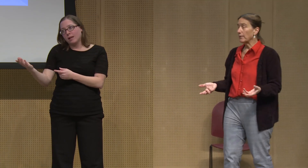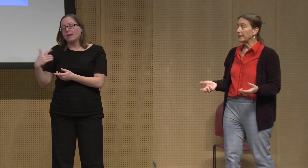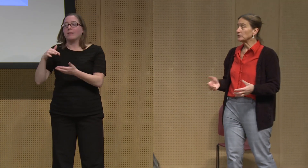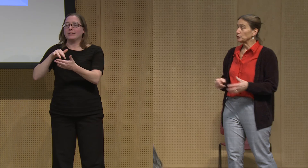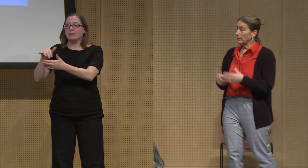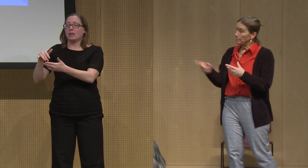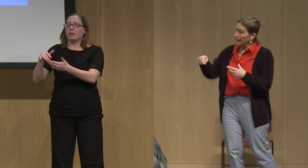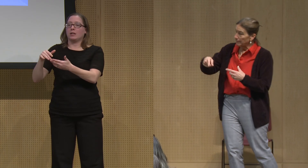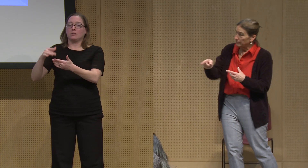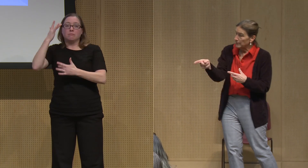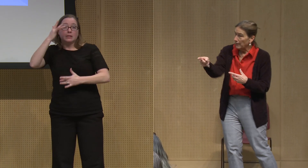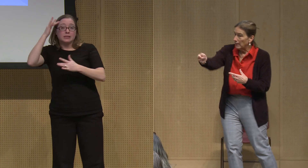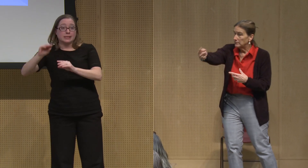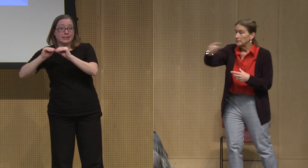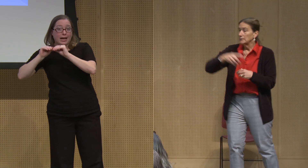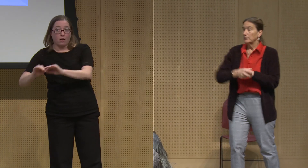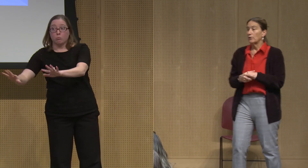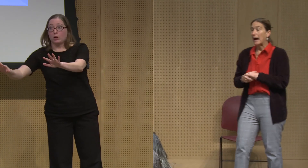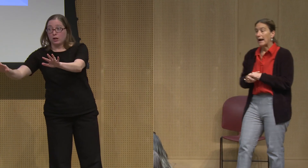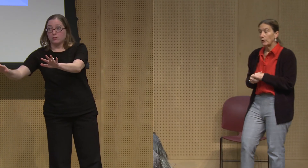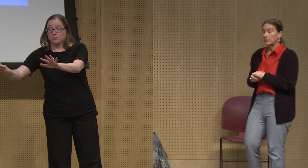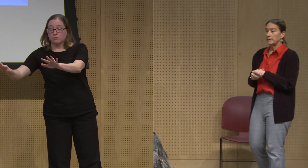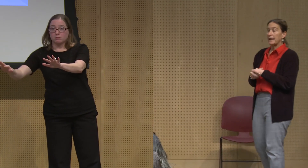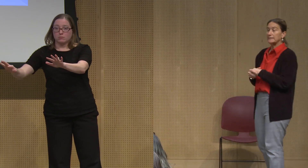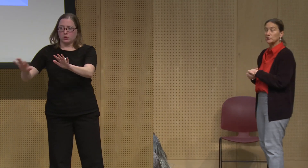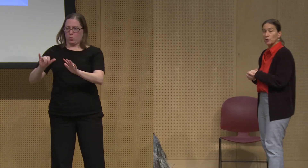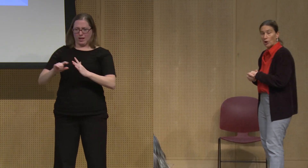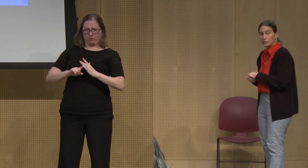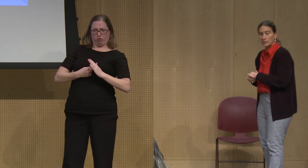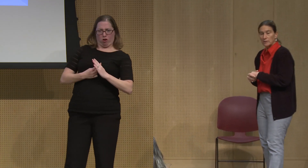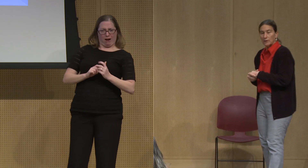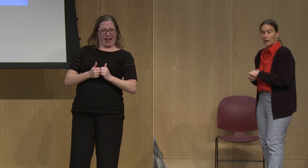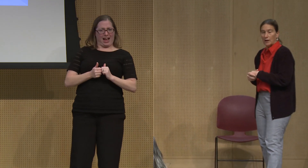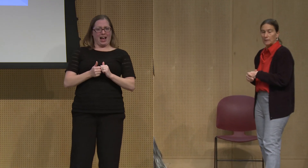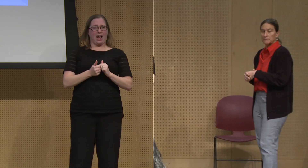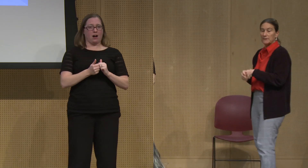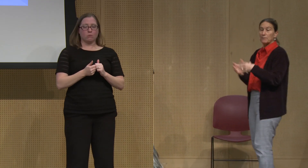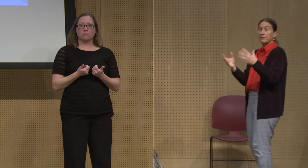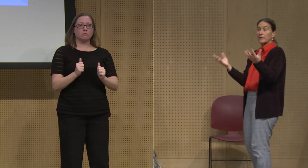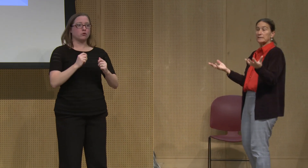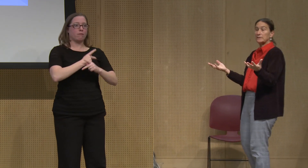TO TRY TO FIGURE OUT HOW DID THAT START. UM, SOME OF THE CONDITIONS THAT YOU GET